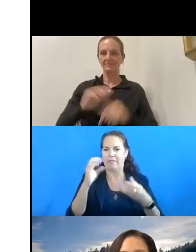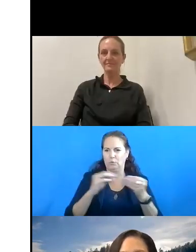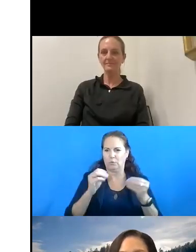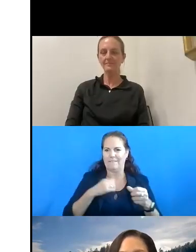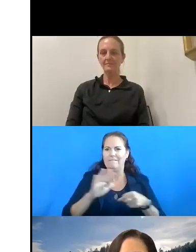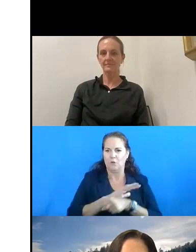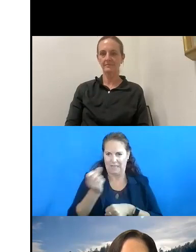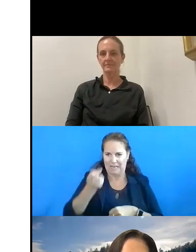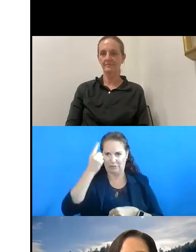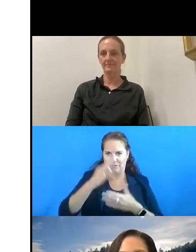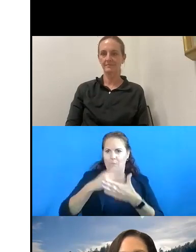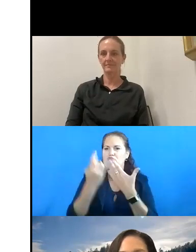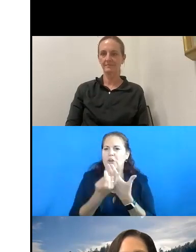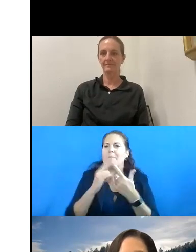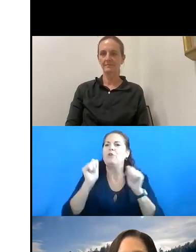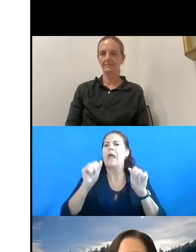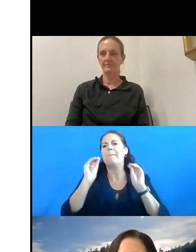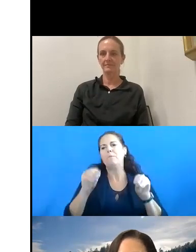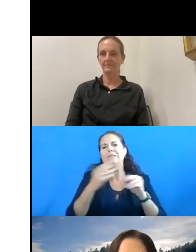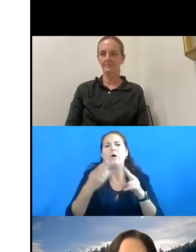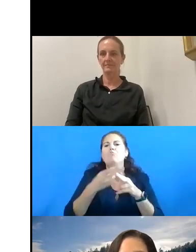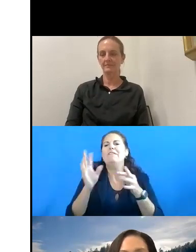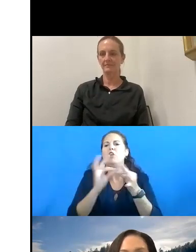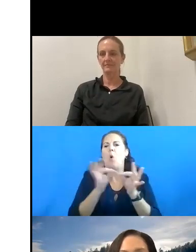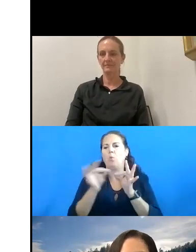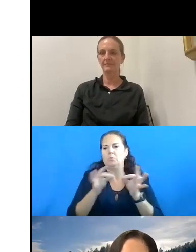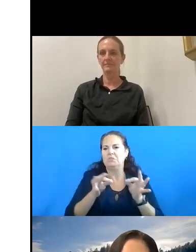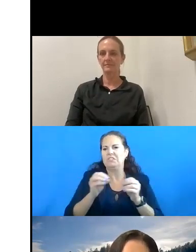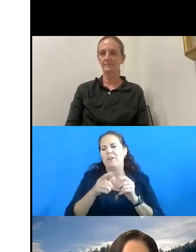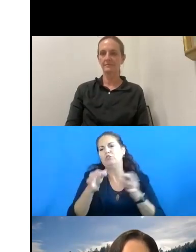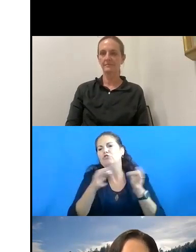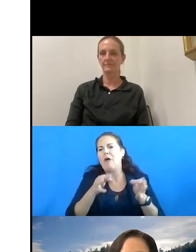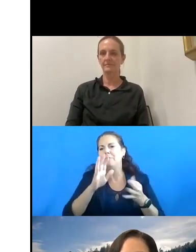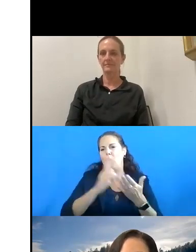project, but you could put in brief notes, describe your project, keep it short and